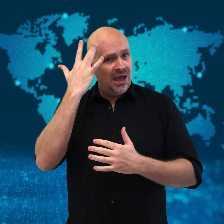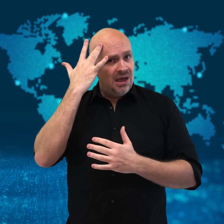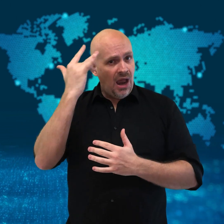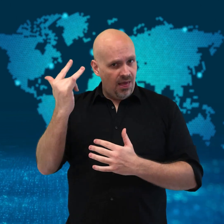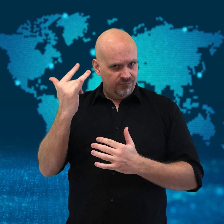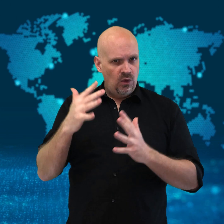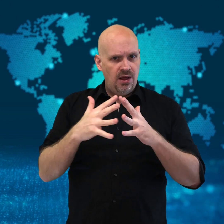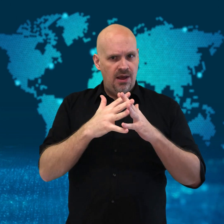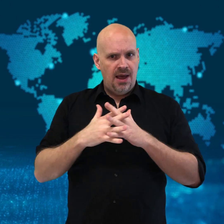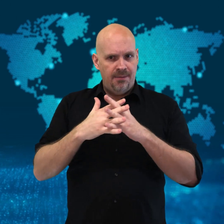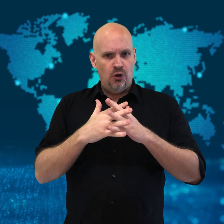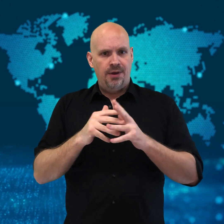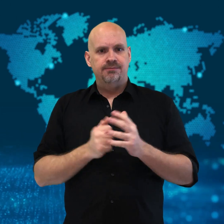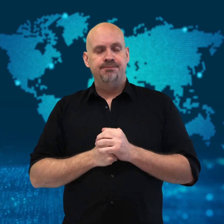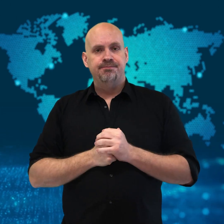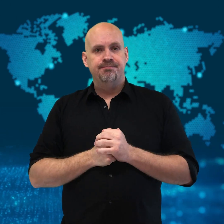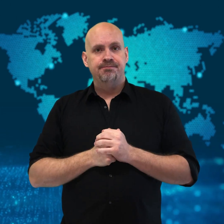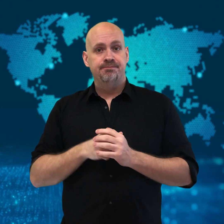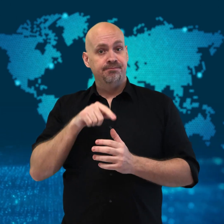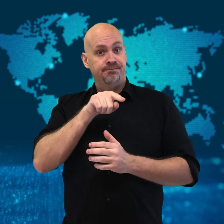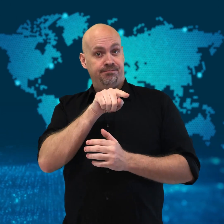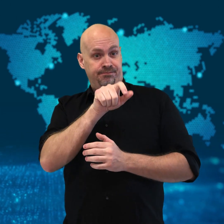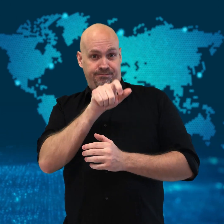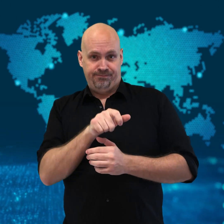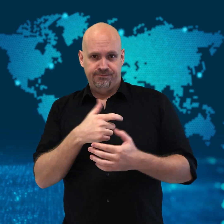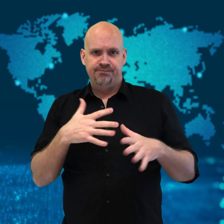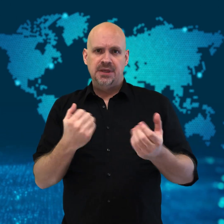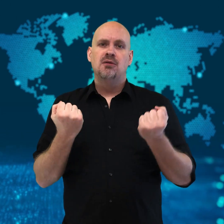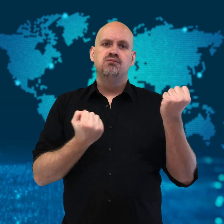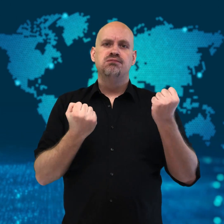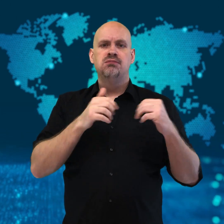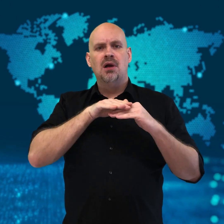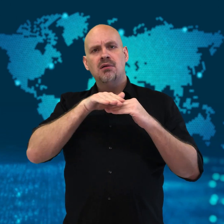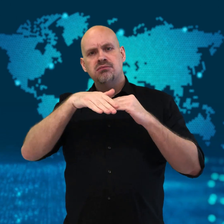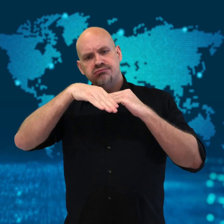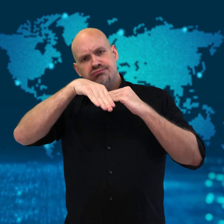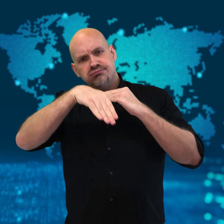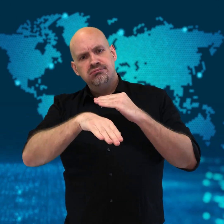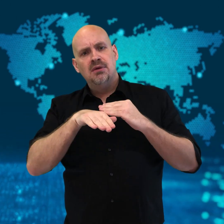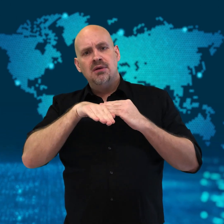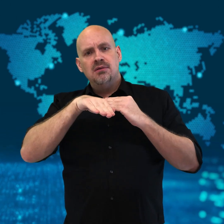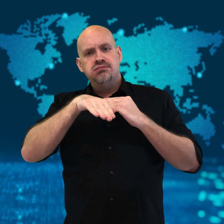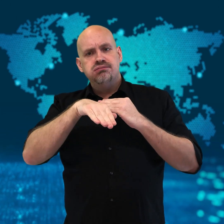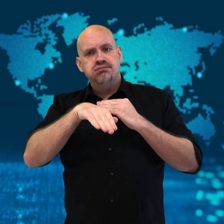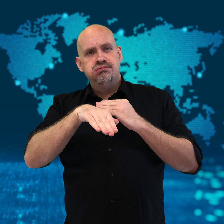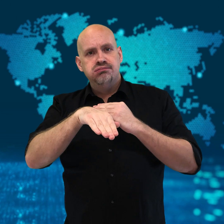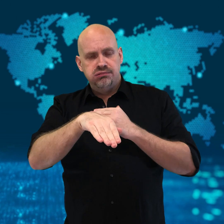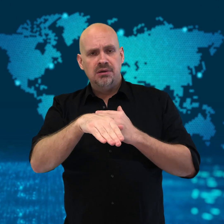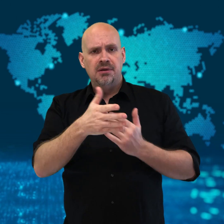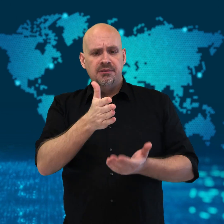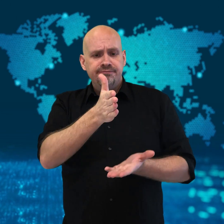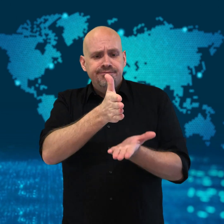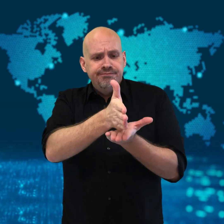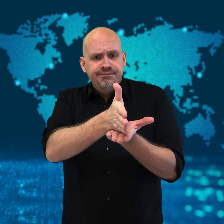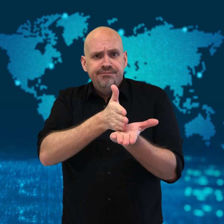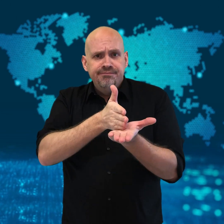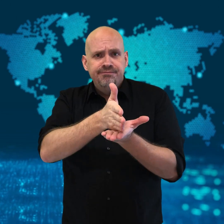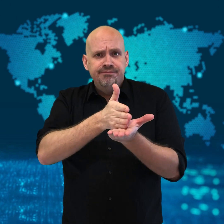He was driving downhill when he somehow crossed the lane divider